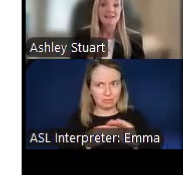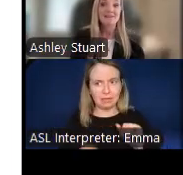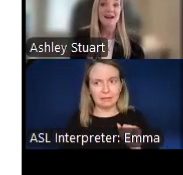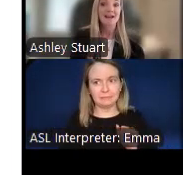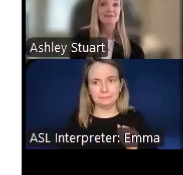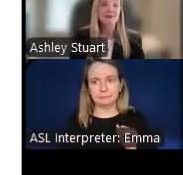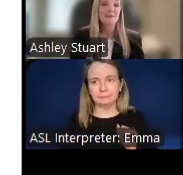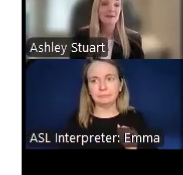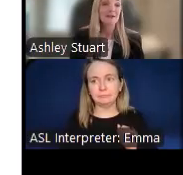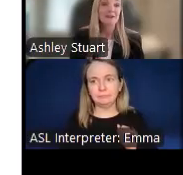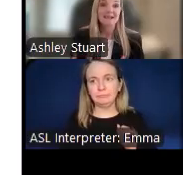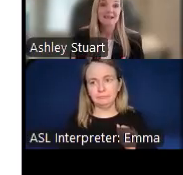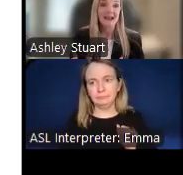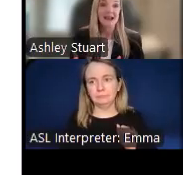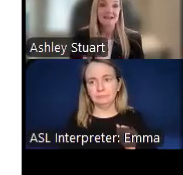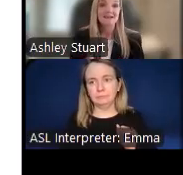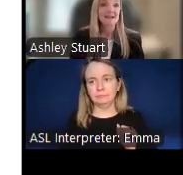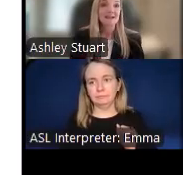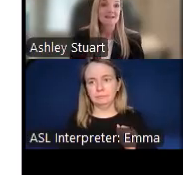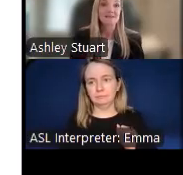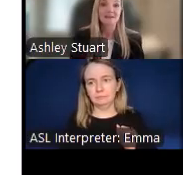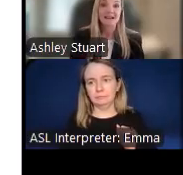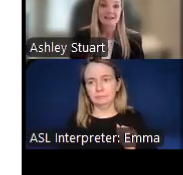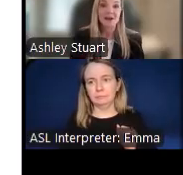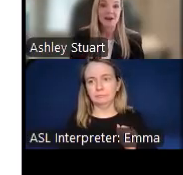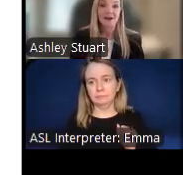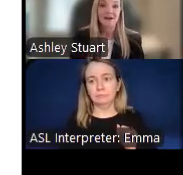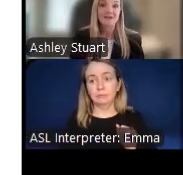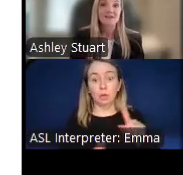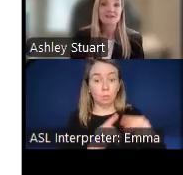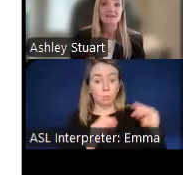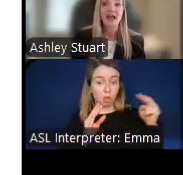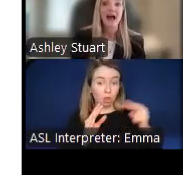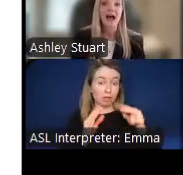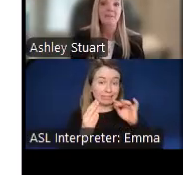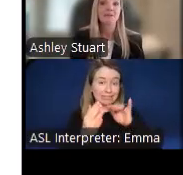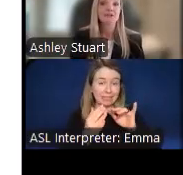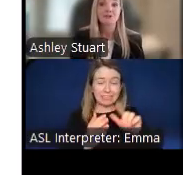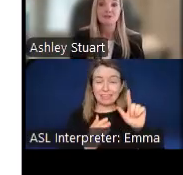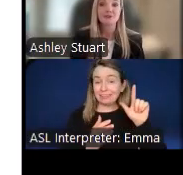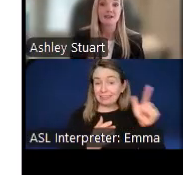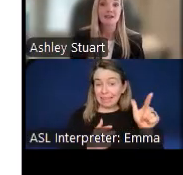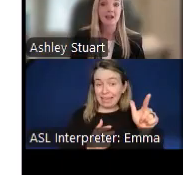in fact, when we look at studies of late talkers, children